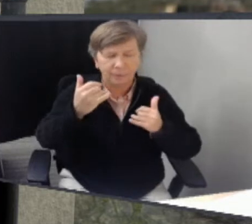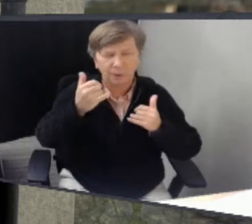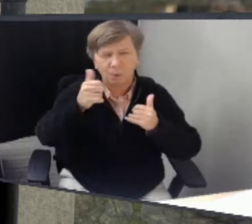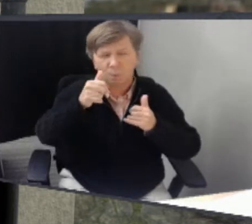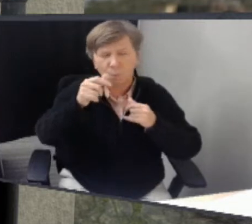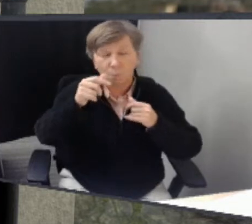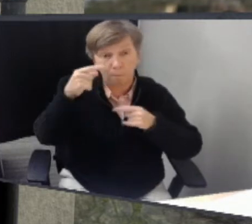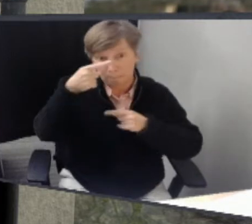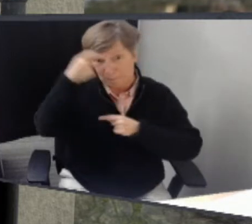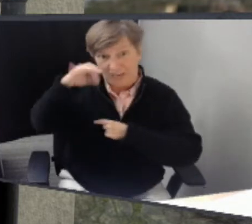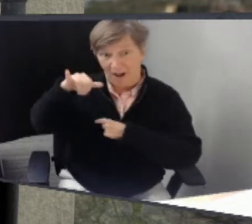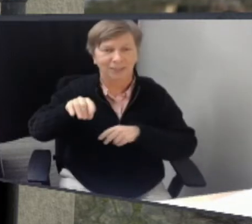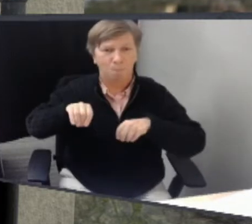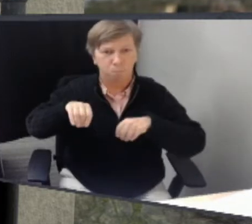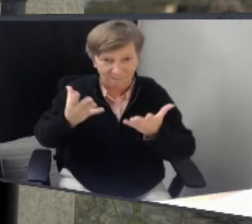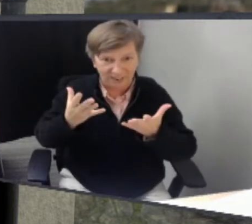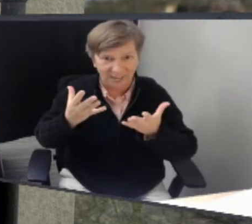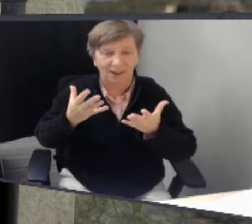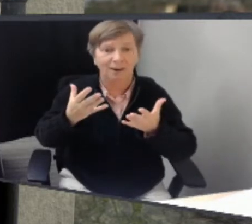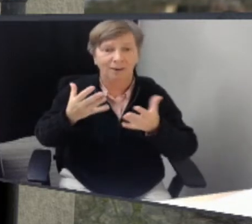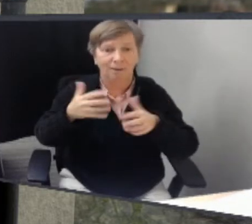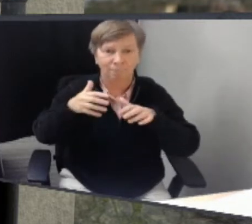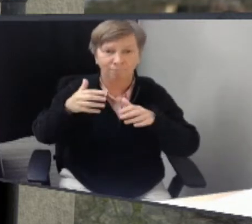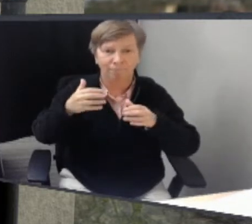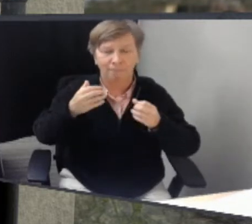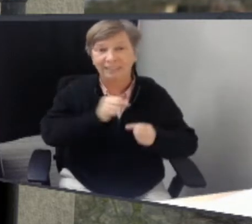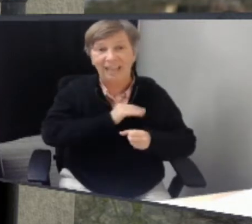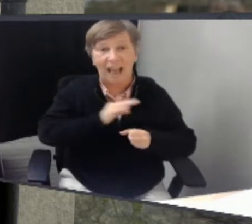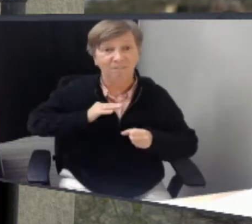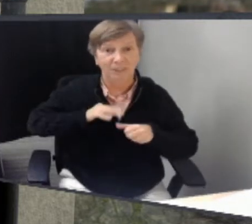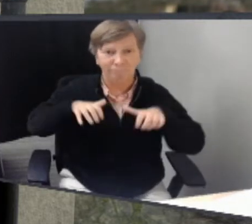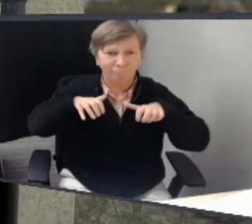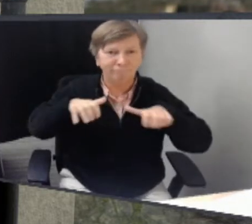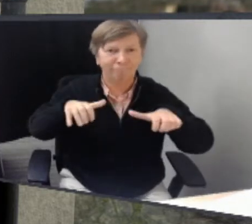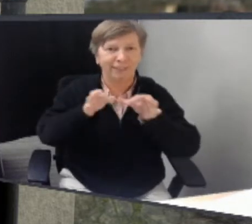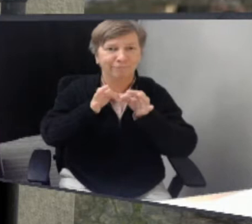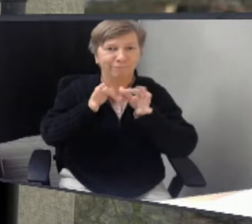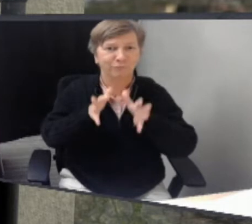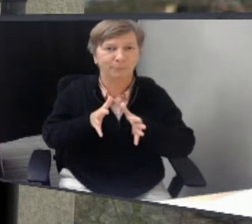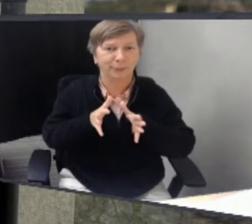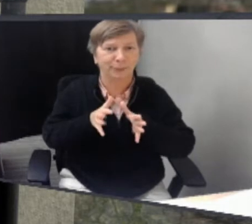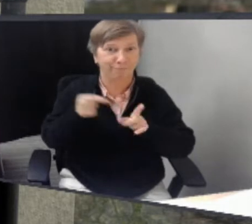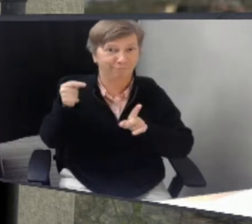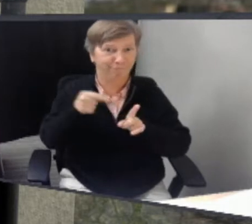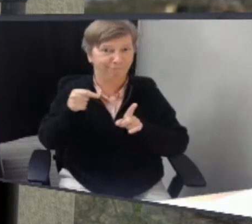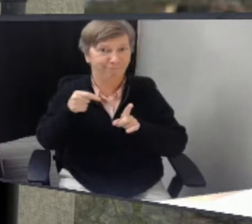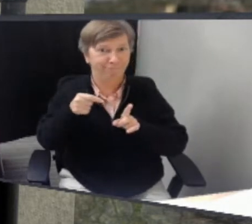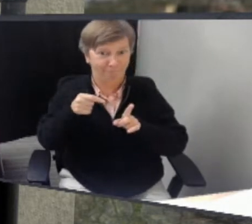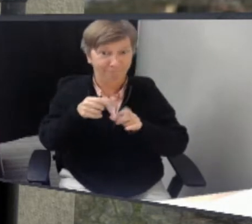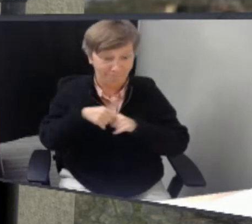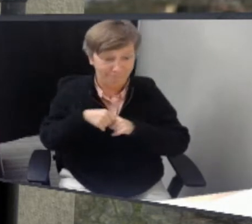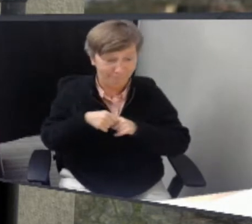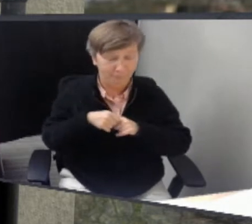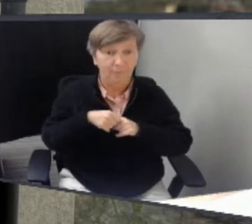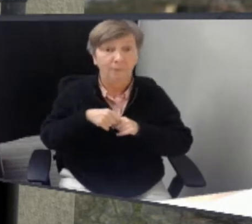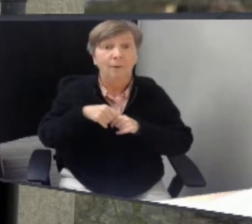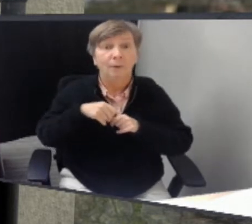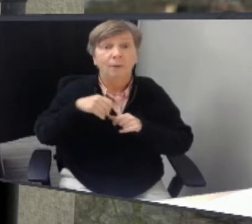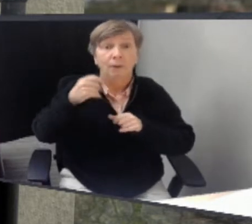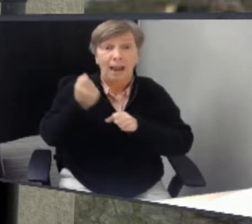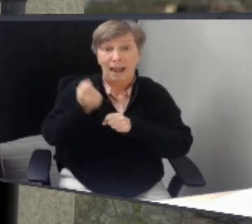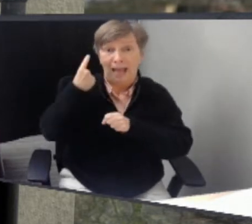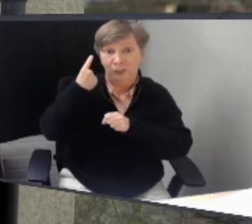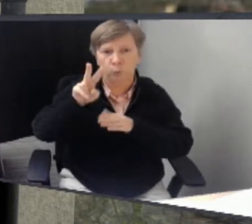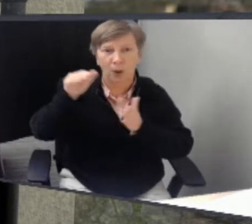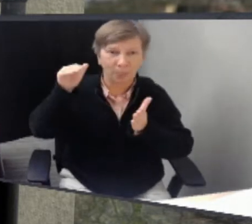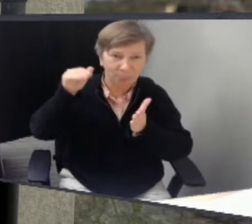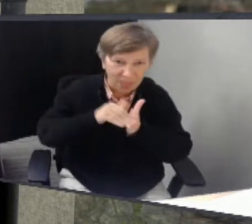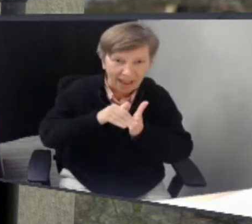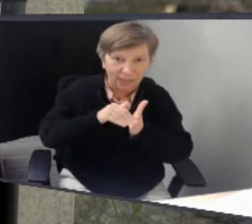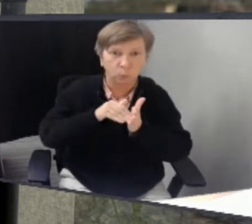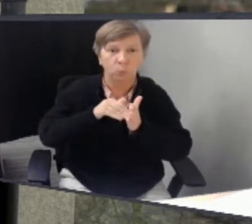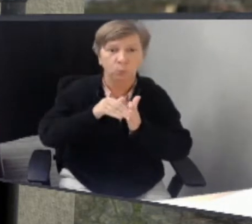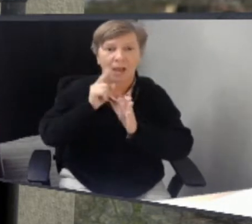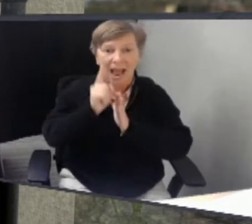for the Deaf in the world. Because of that, NTID provides a number of staff interpreters. Last year,